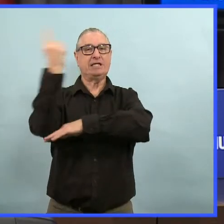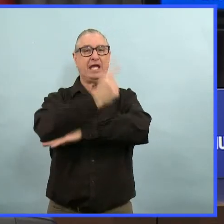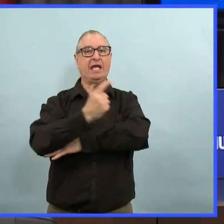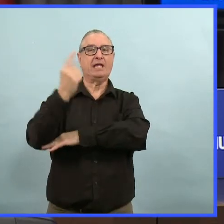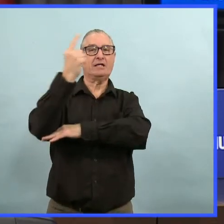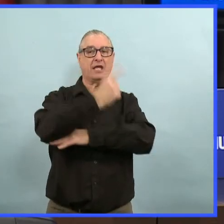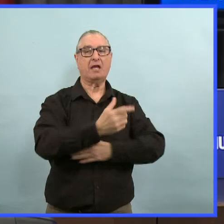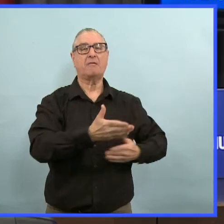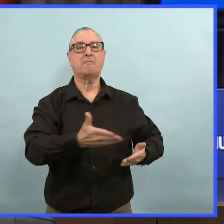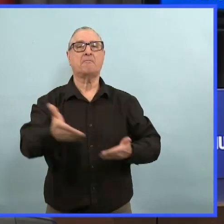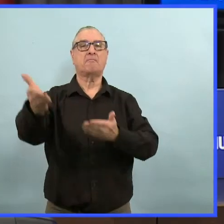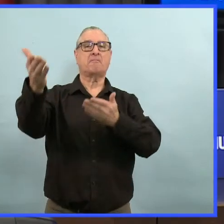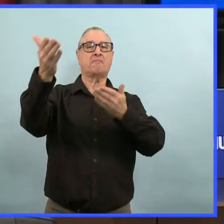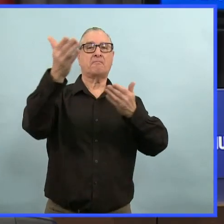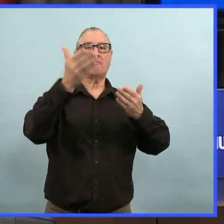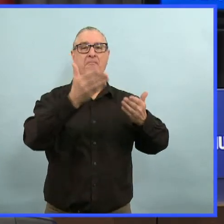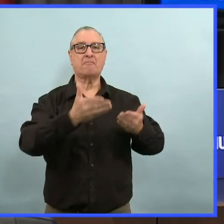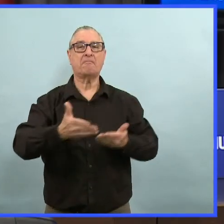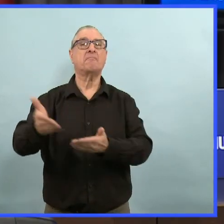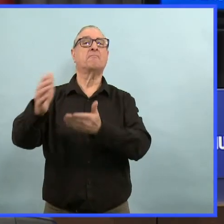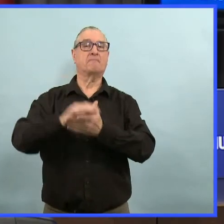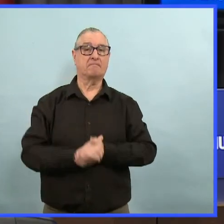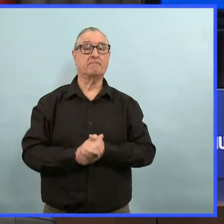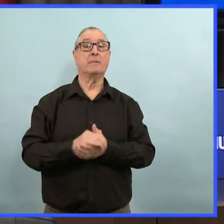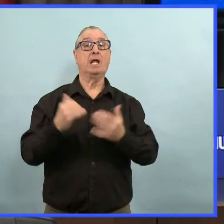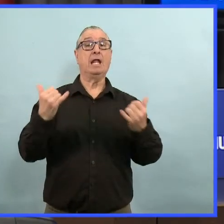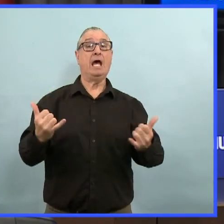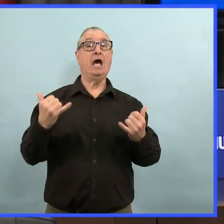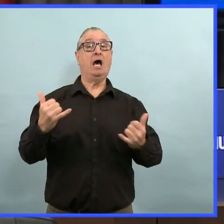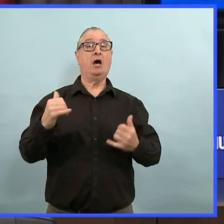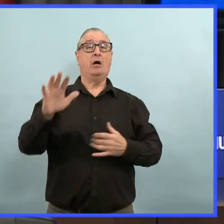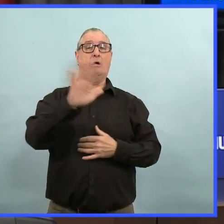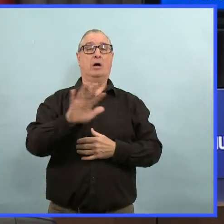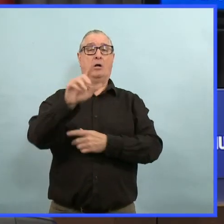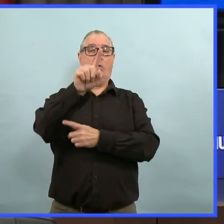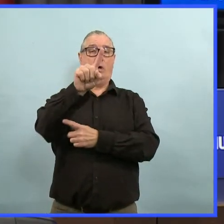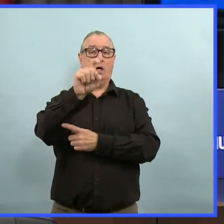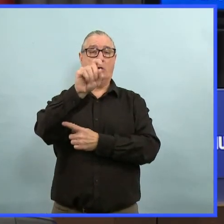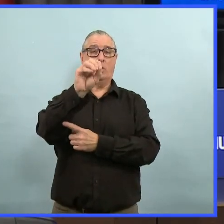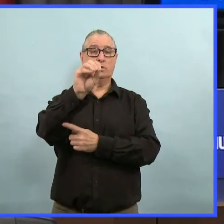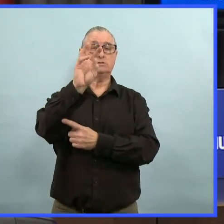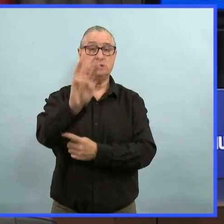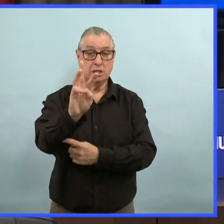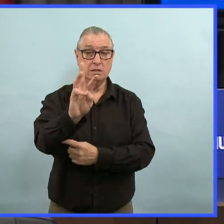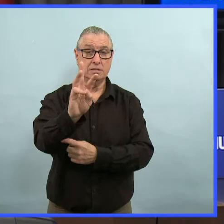which is up by seven patients from yesterday however the number of covert positive patients